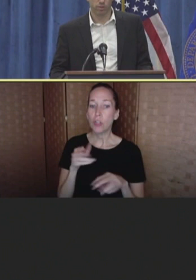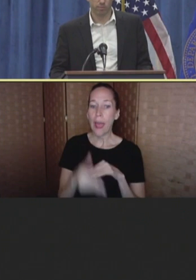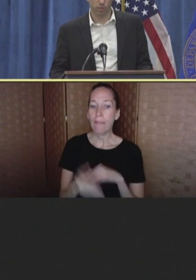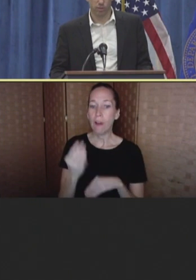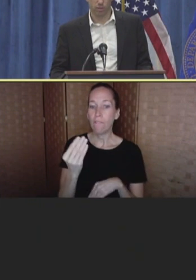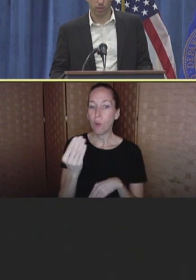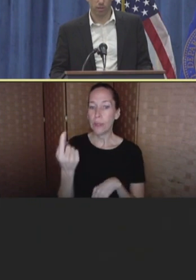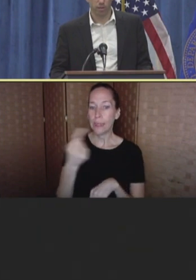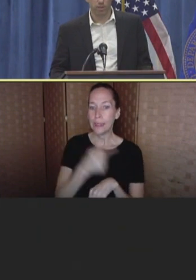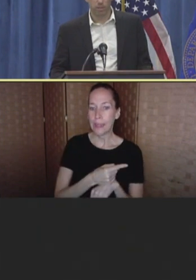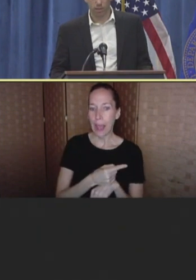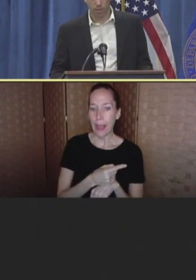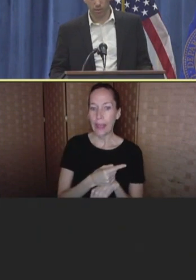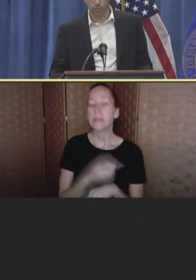for this study.